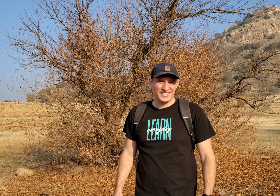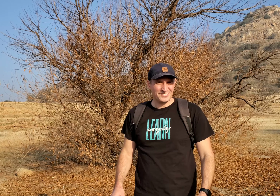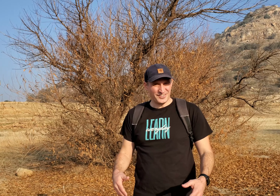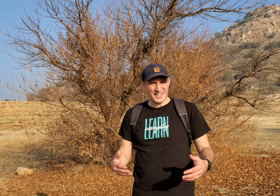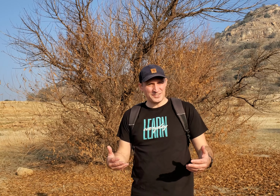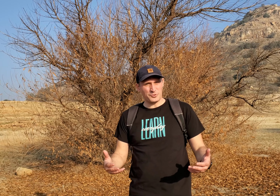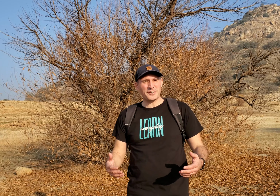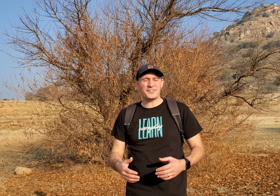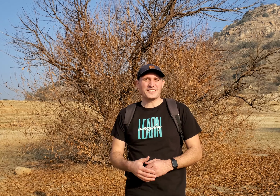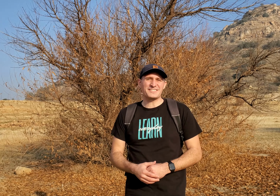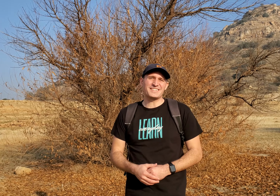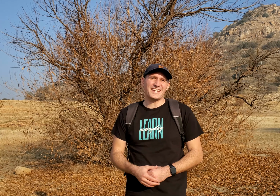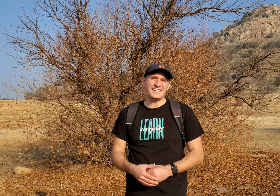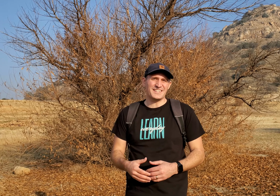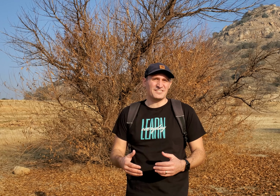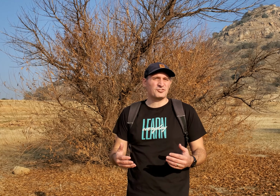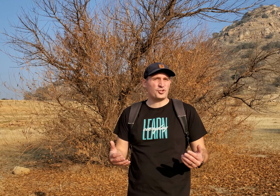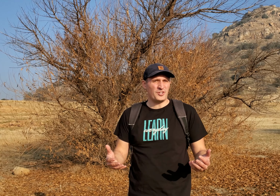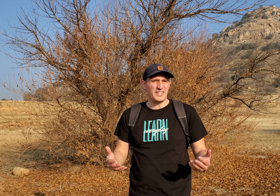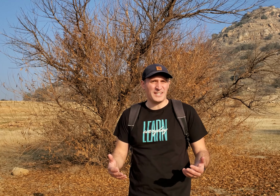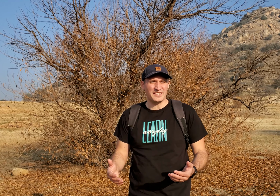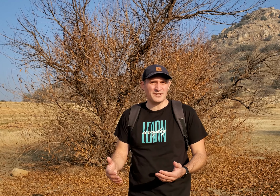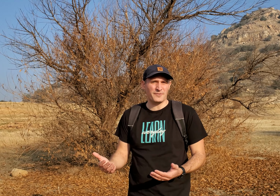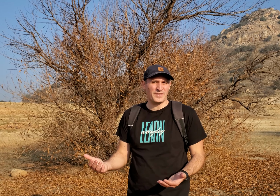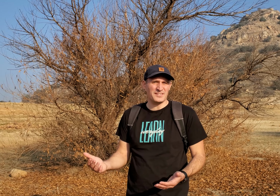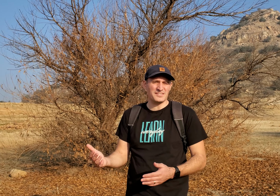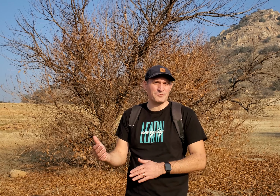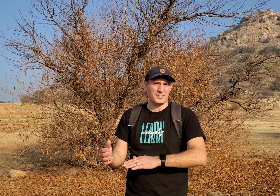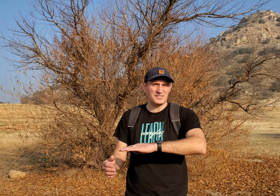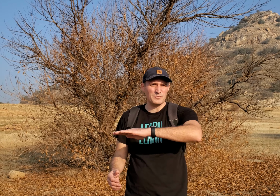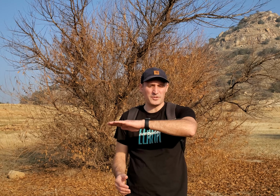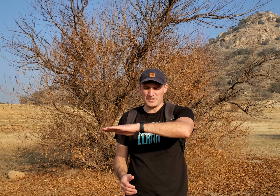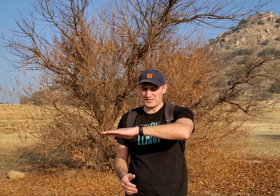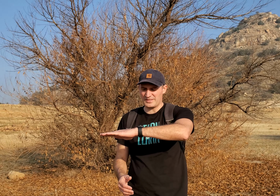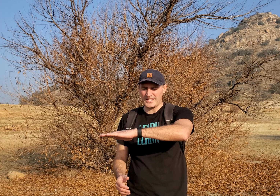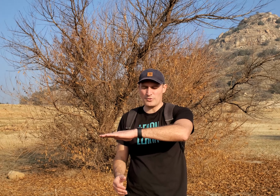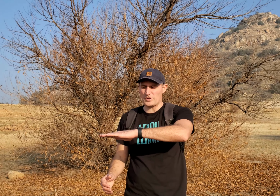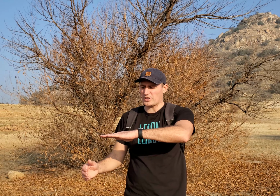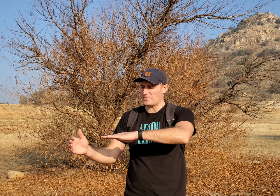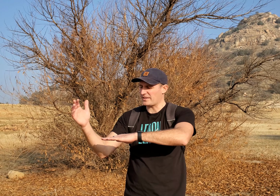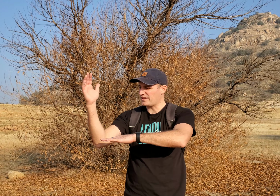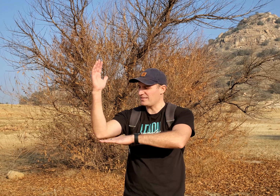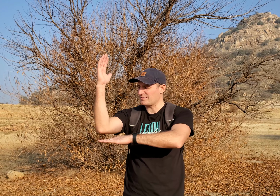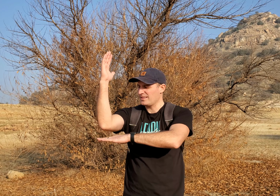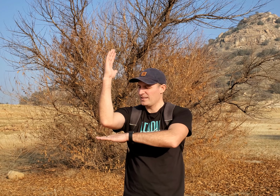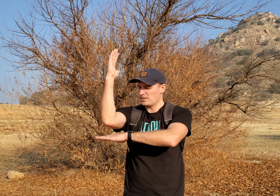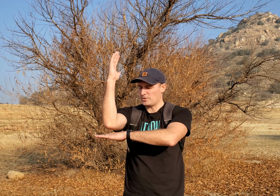So, the next word on our list today is tree and so for this it's pretty simple you just lay out one arm like this you put your